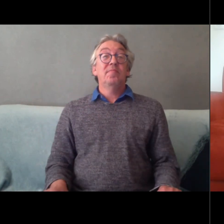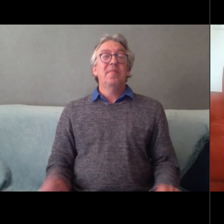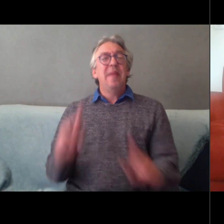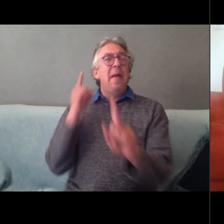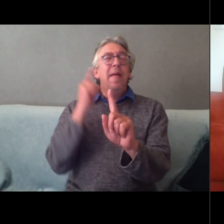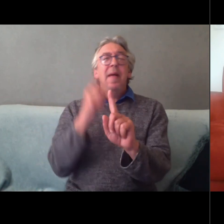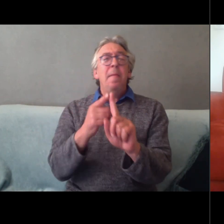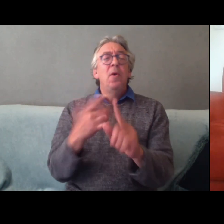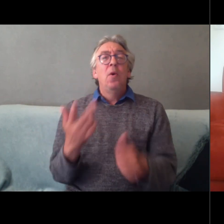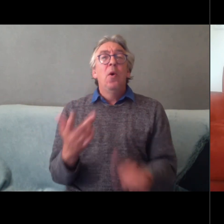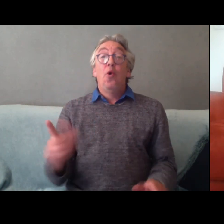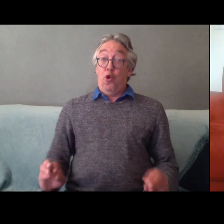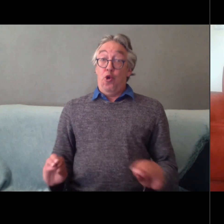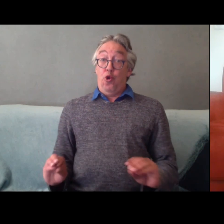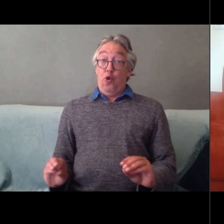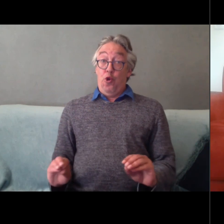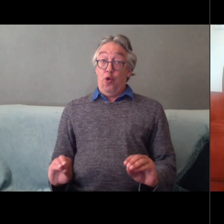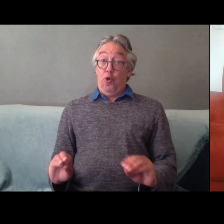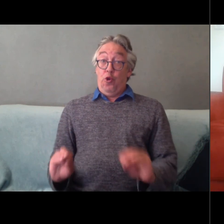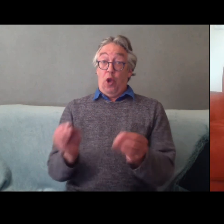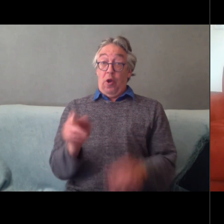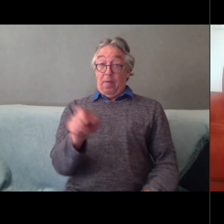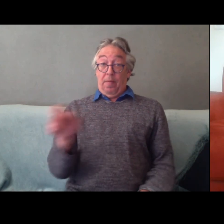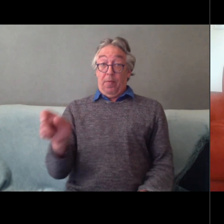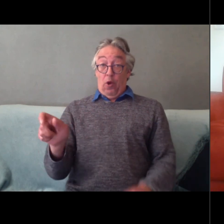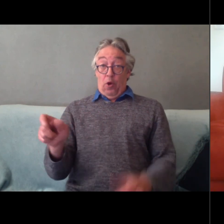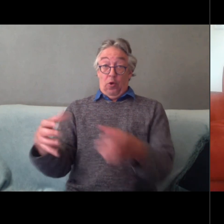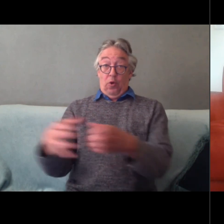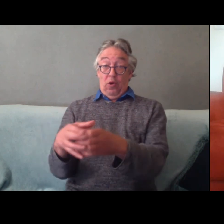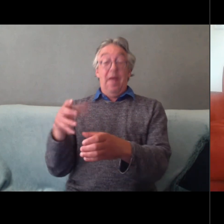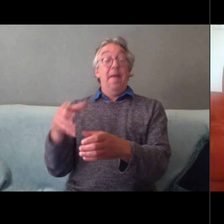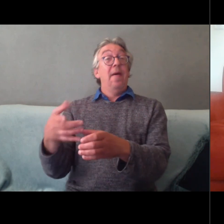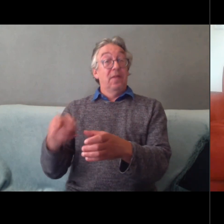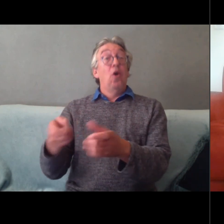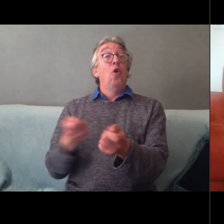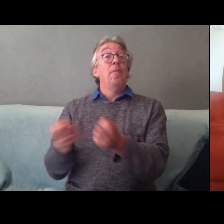who are solidarity projects locally in the community.